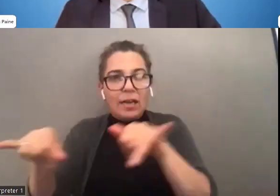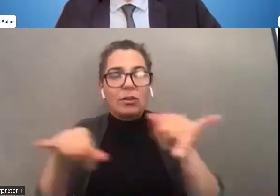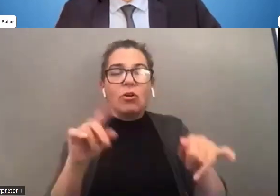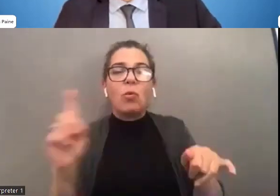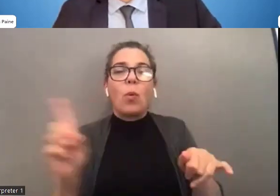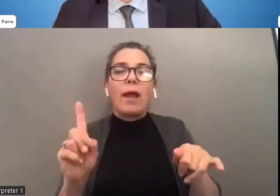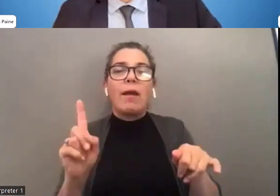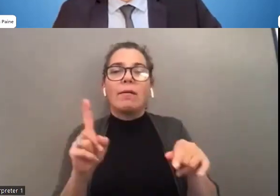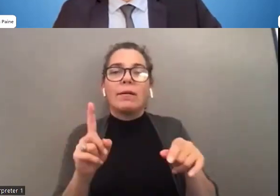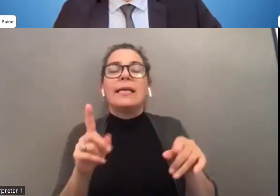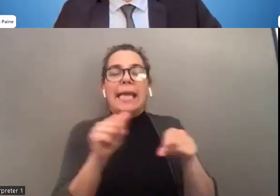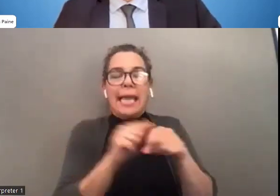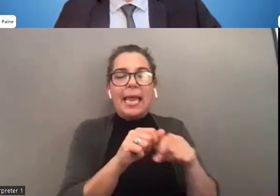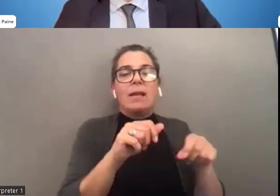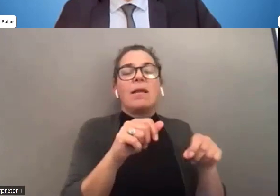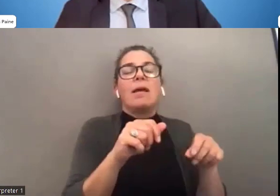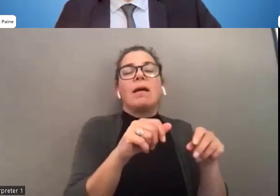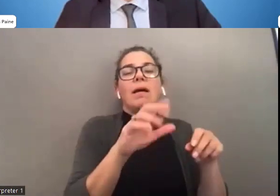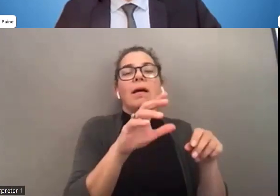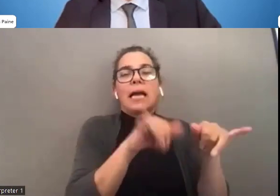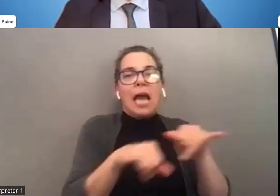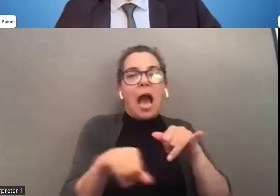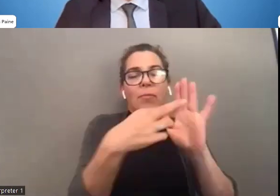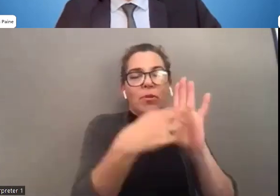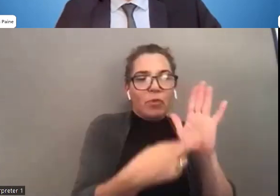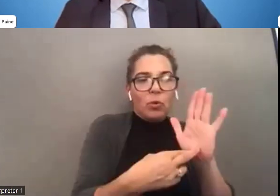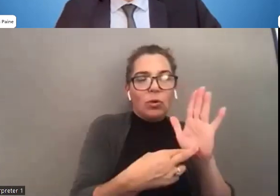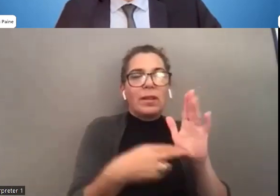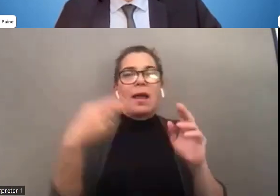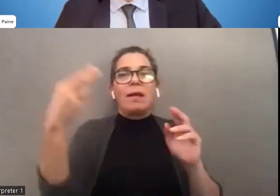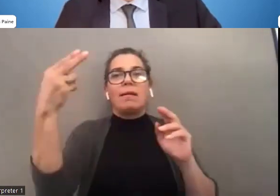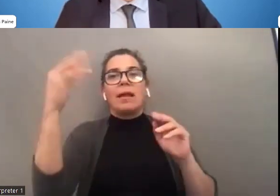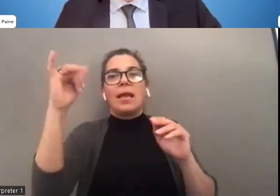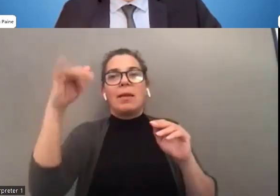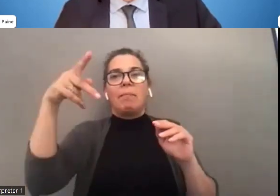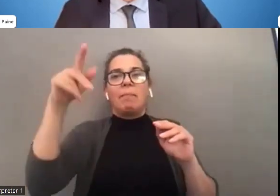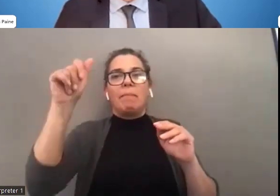and in the HIPAA Privacy Rule. This is not not a requirement, but it is a recommendation,